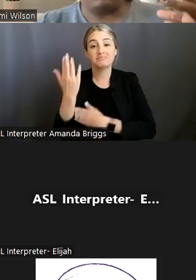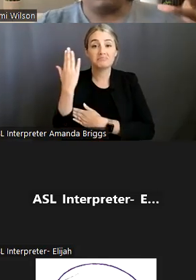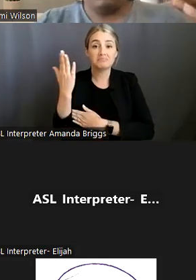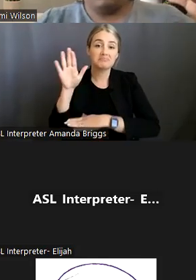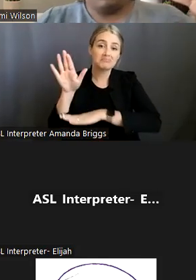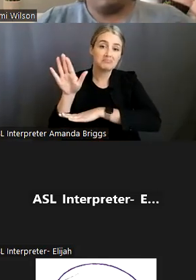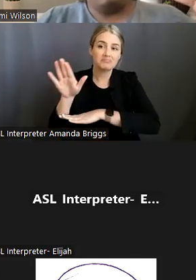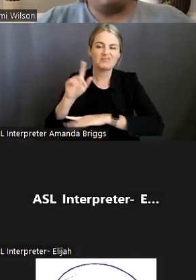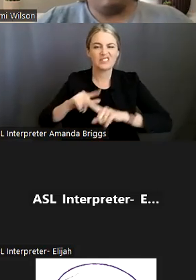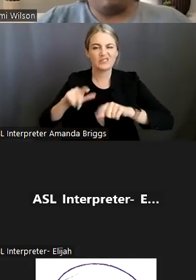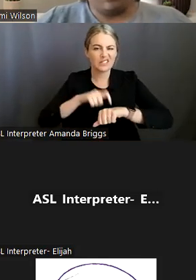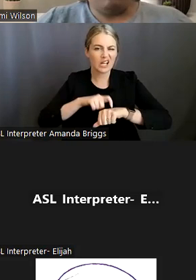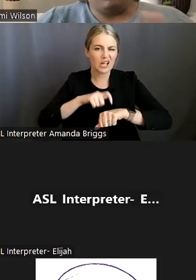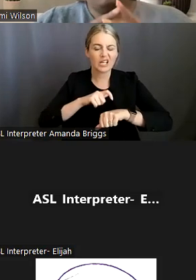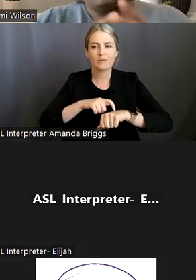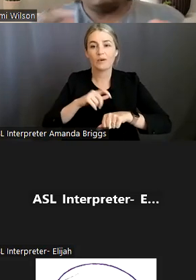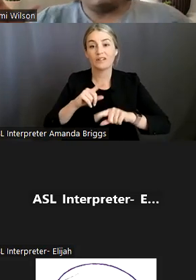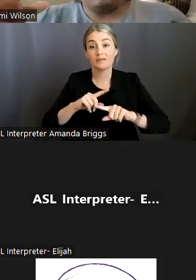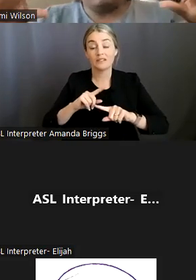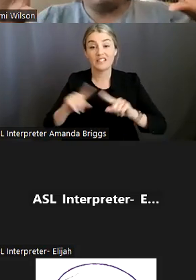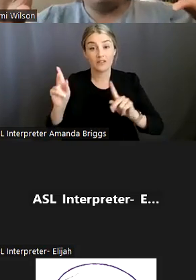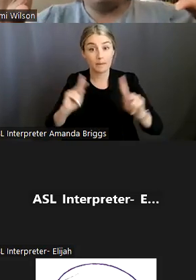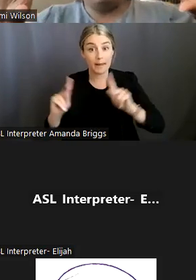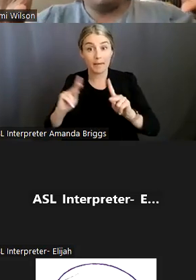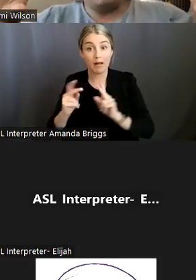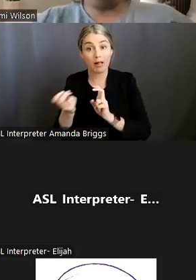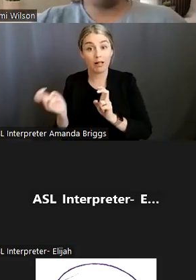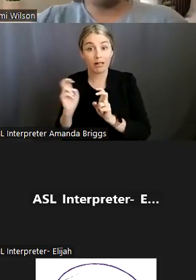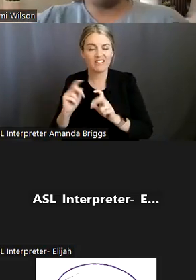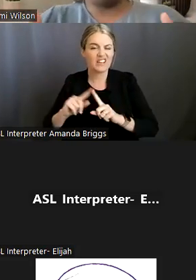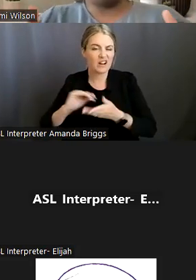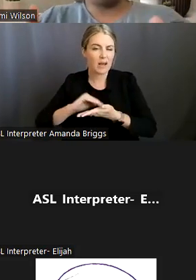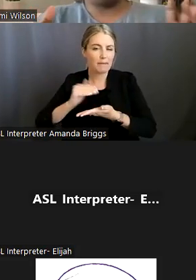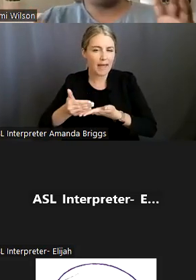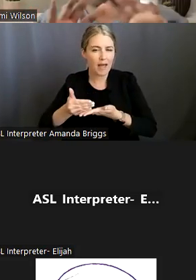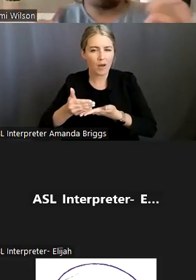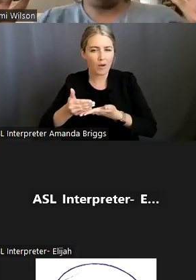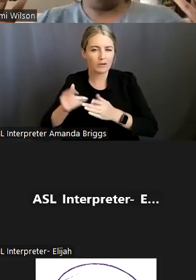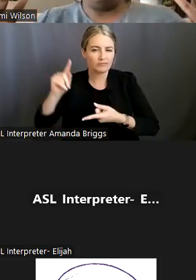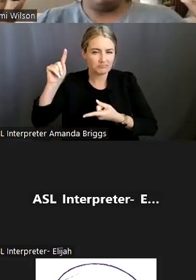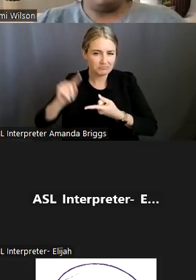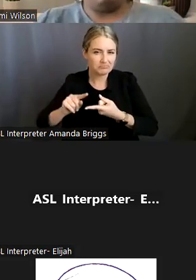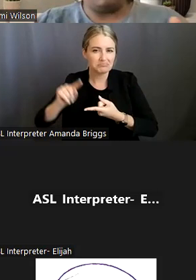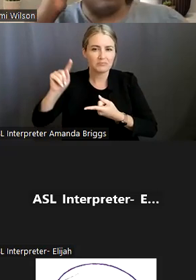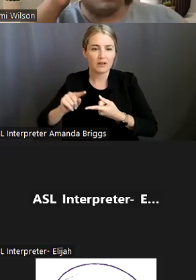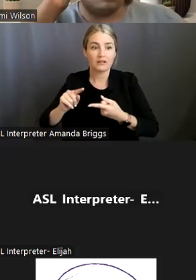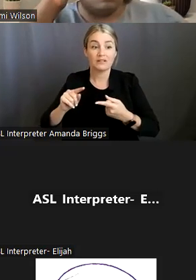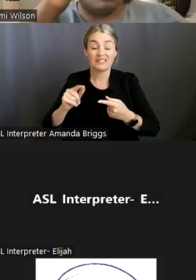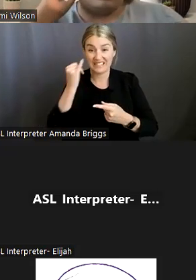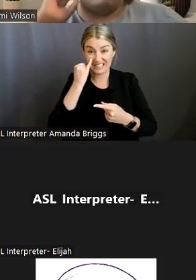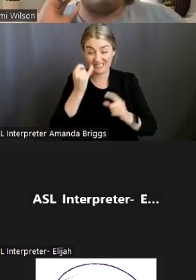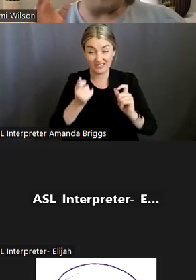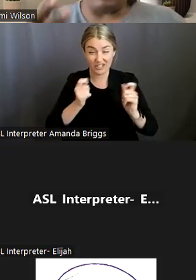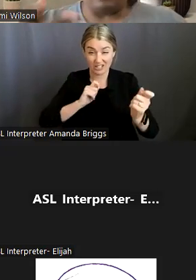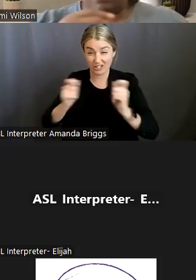amounts, or with different people, any of those, changes in any of those